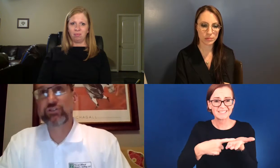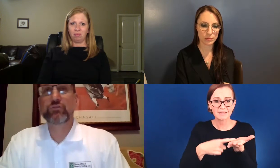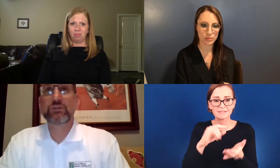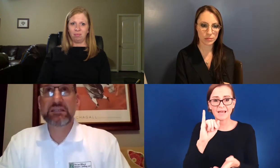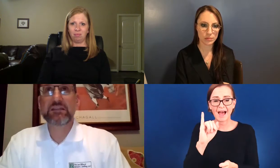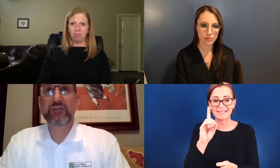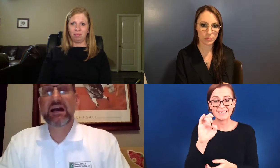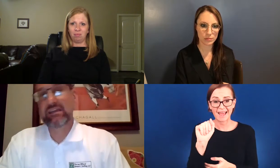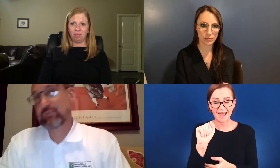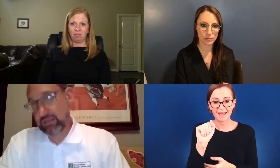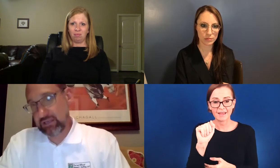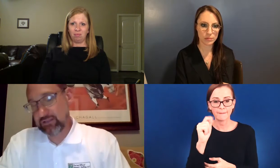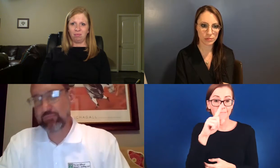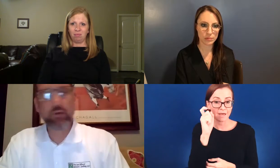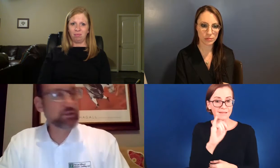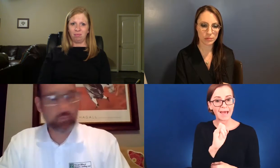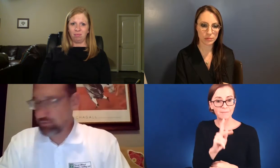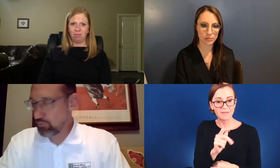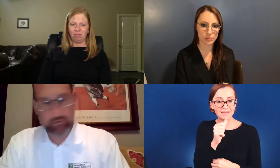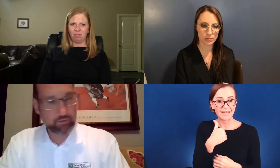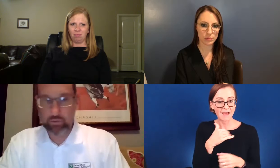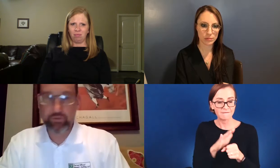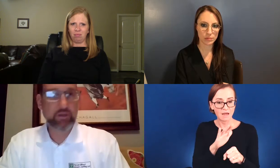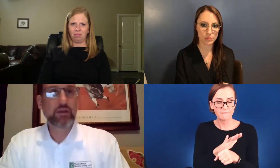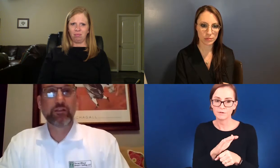what you need in the IEP is a much, much more difficult